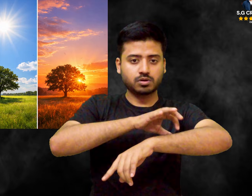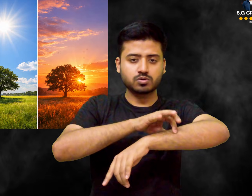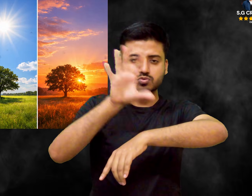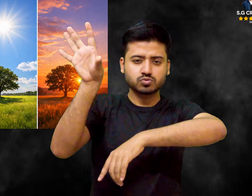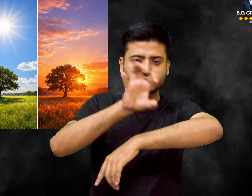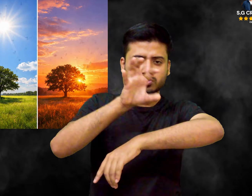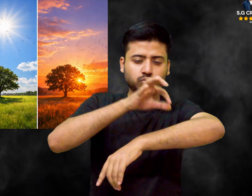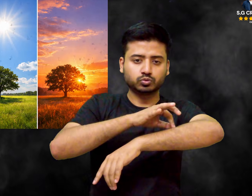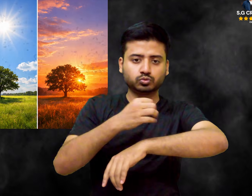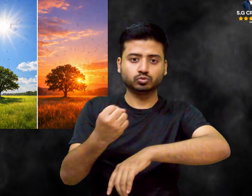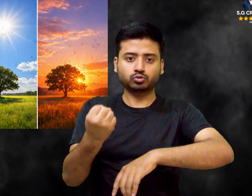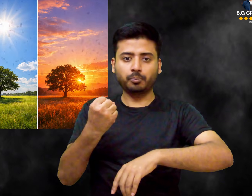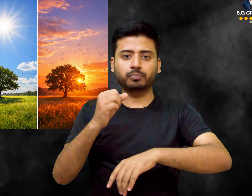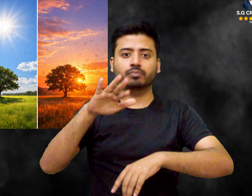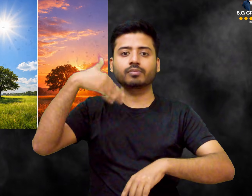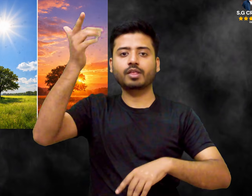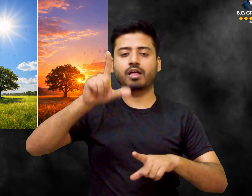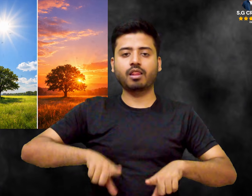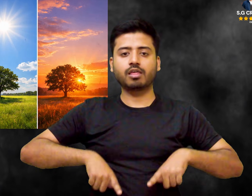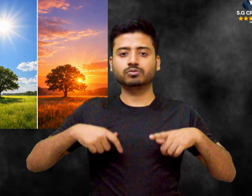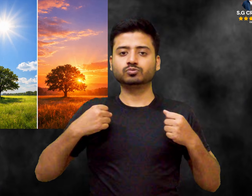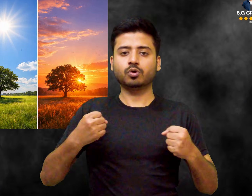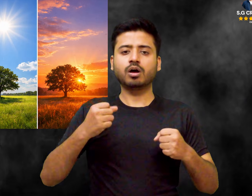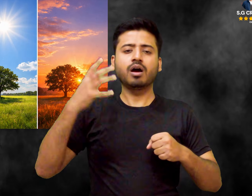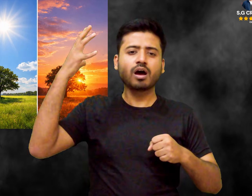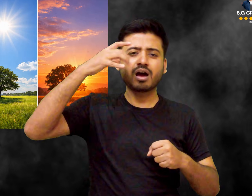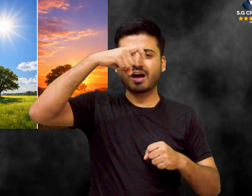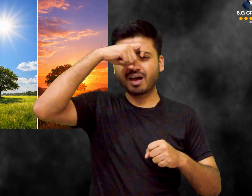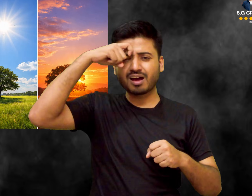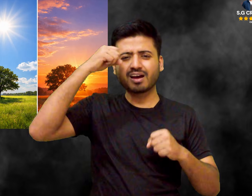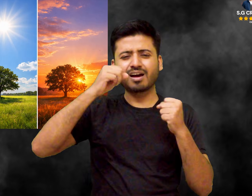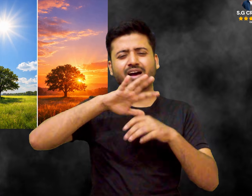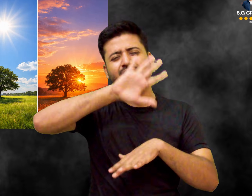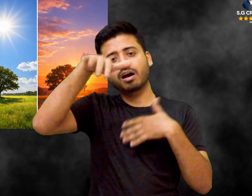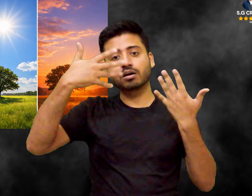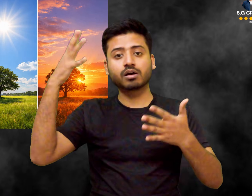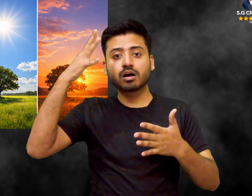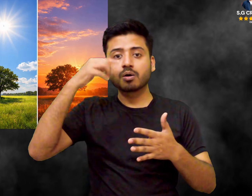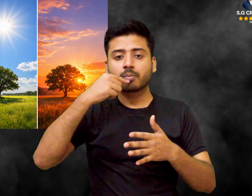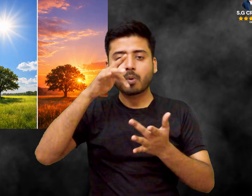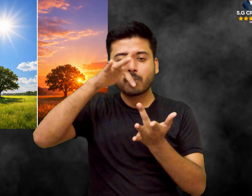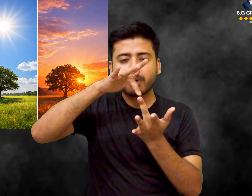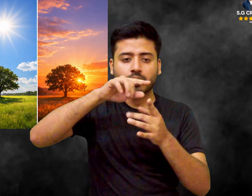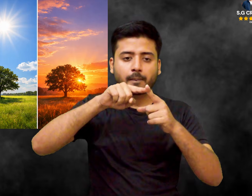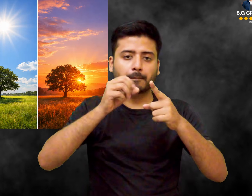ricketetts in children, soft bowed bones and osteomalacia in adults, soft bones prone to